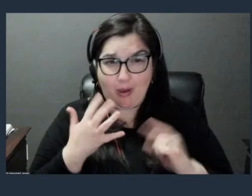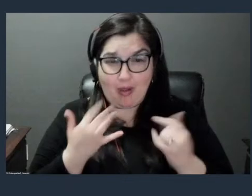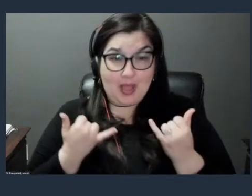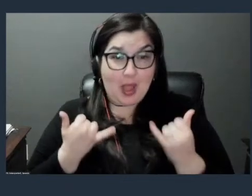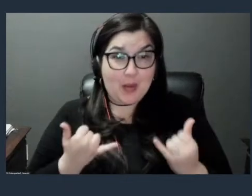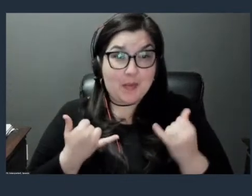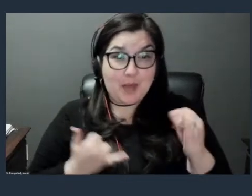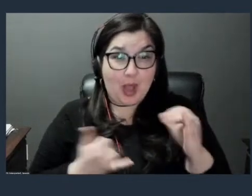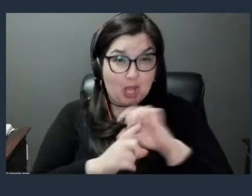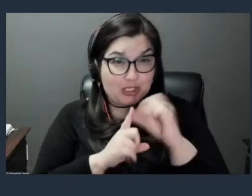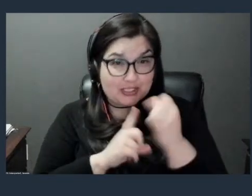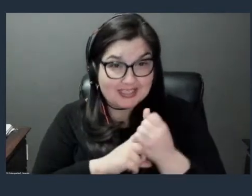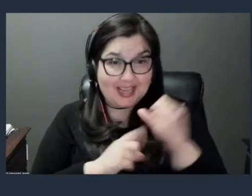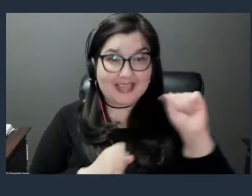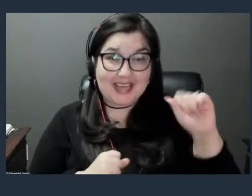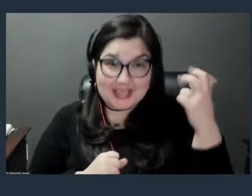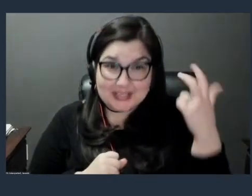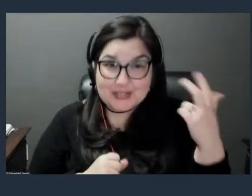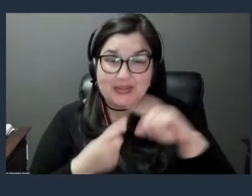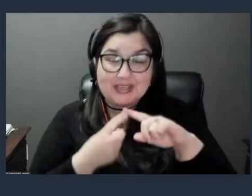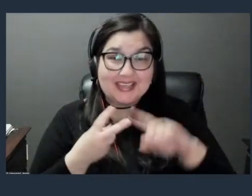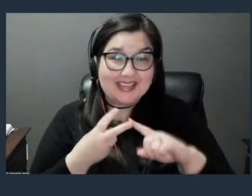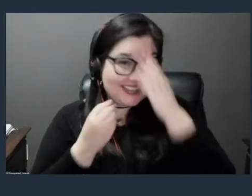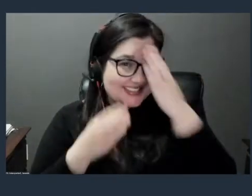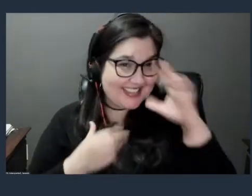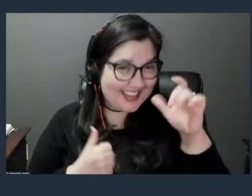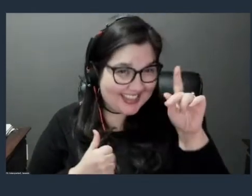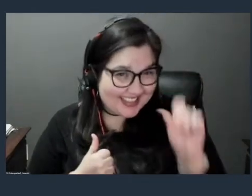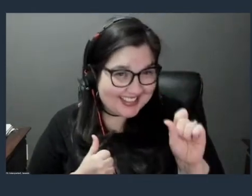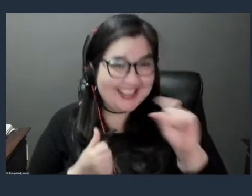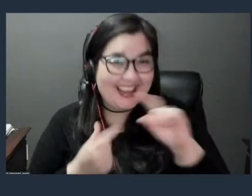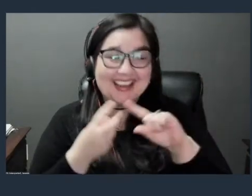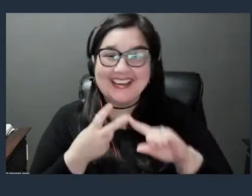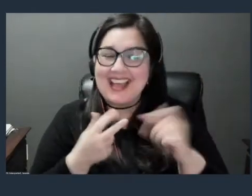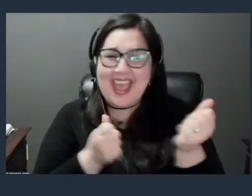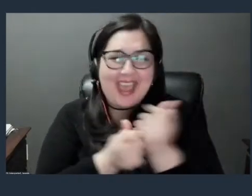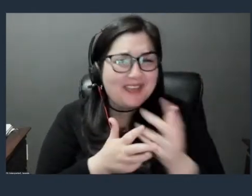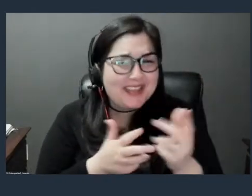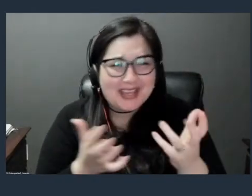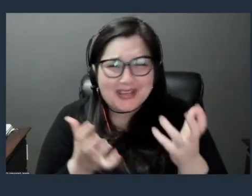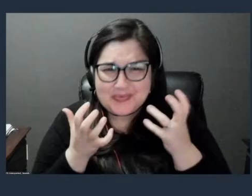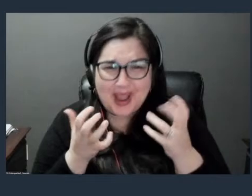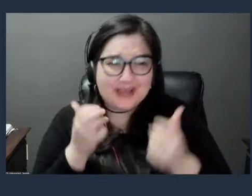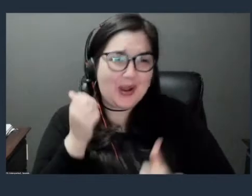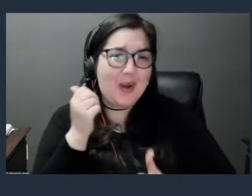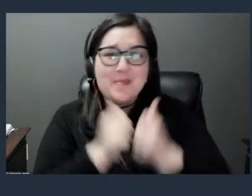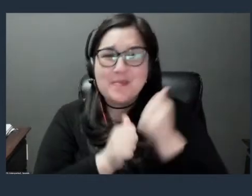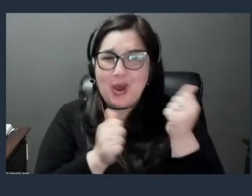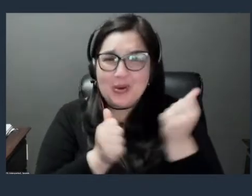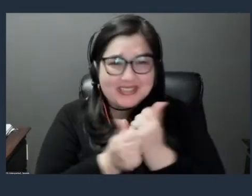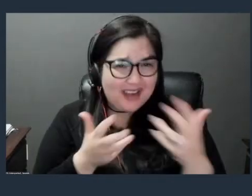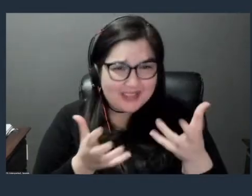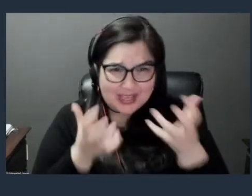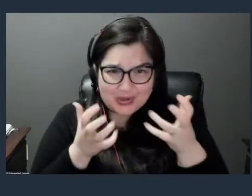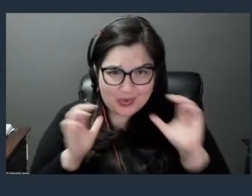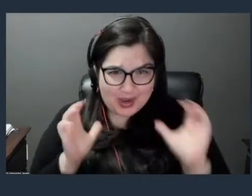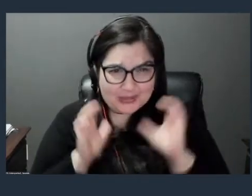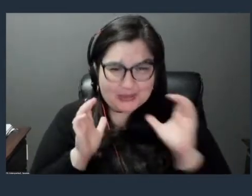data lakes, not data lakes, everything you want to, most everything you wanna do, this is an appropriate setting for you.